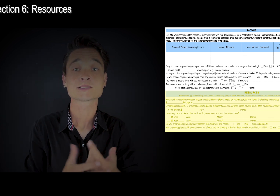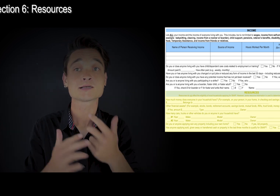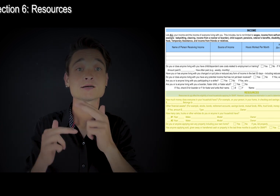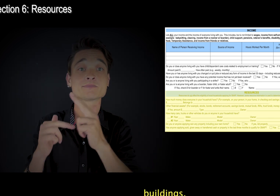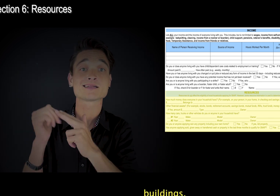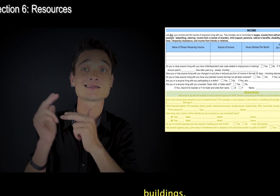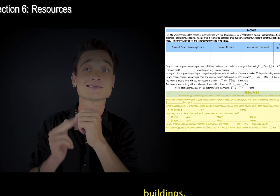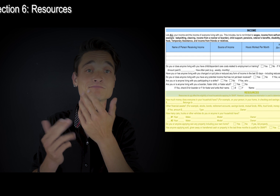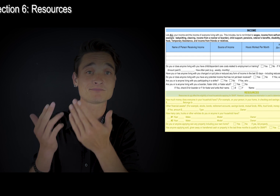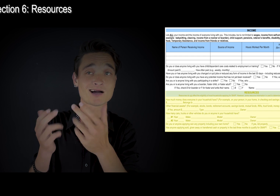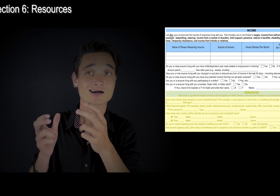buildings,